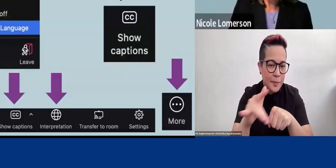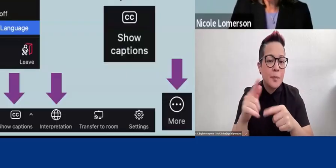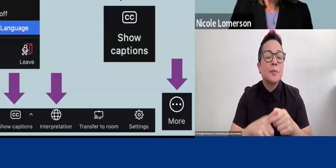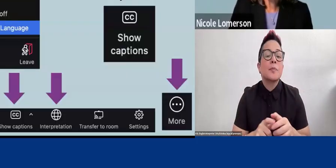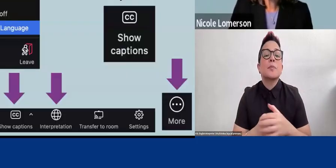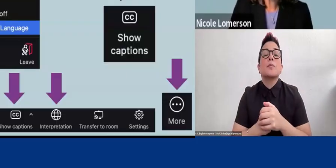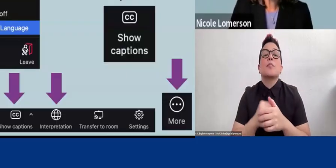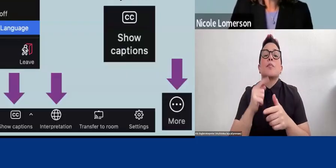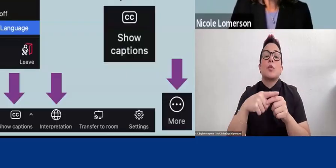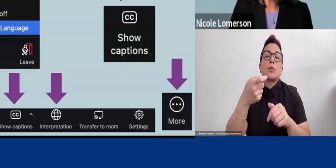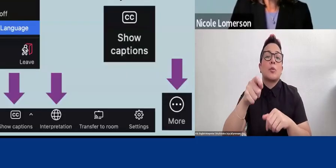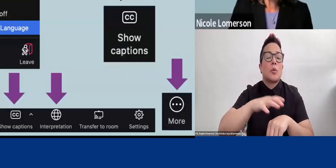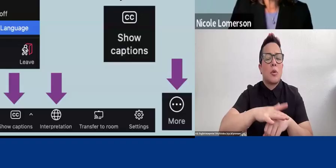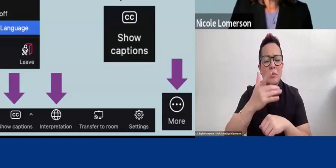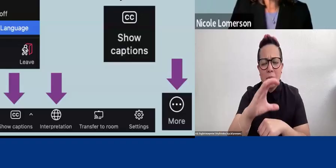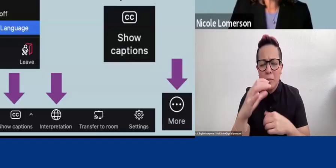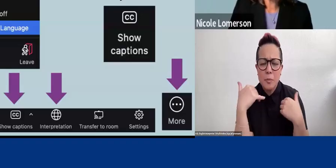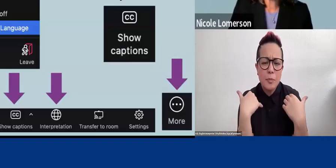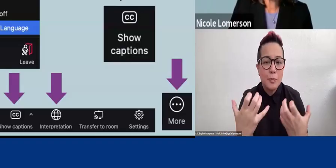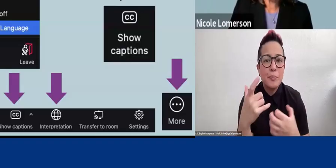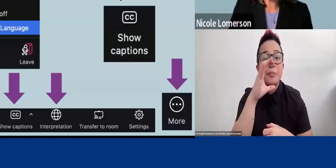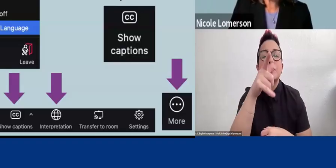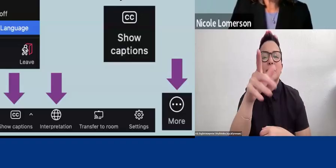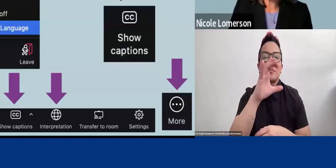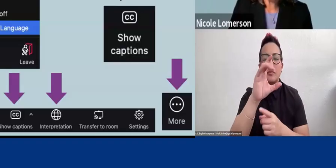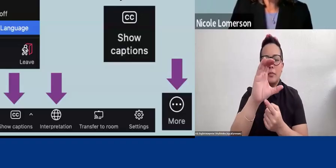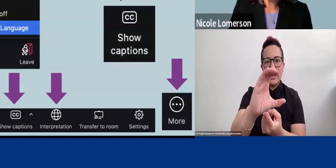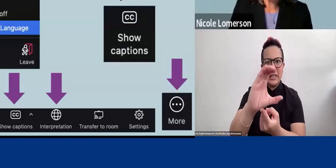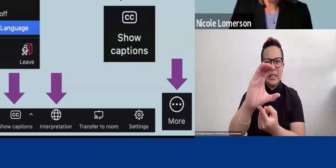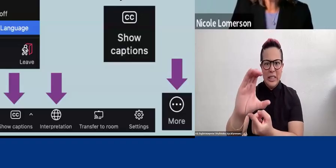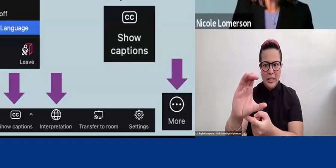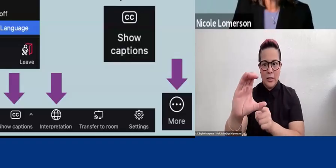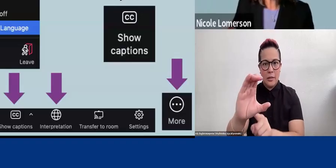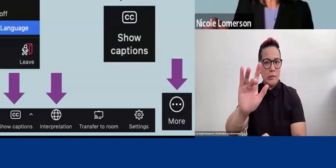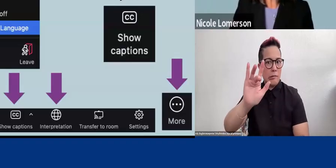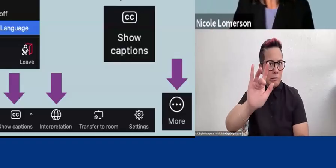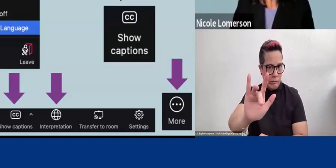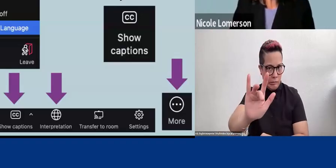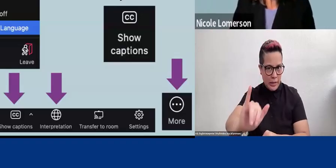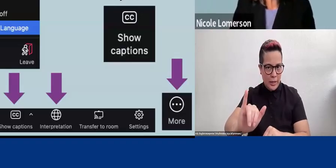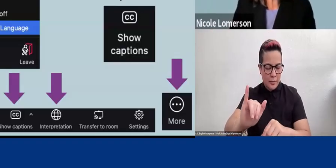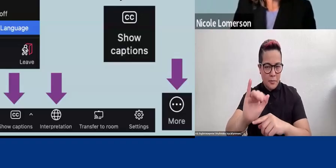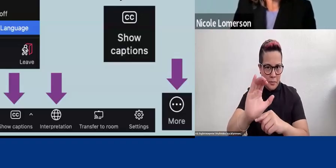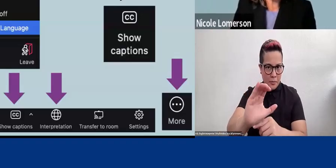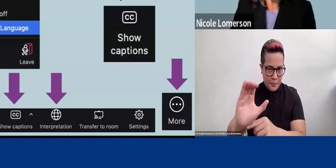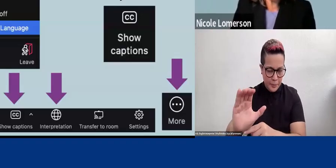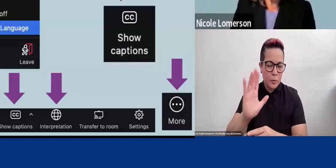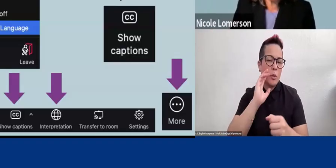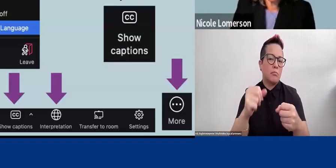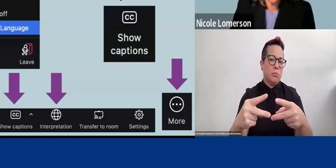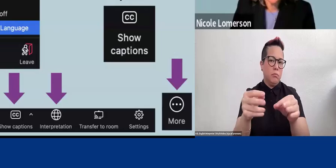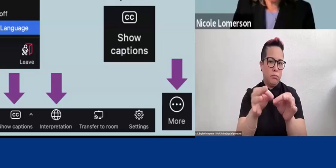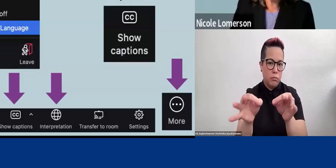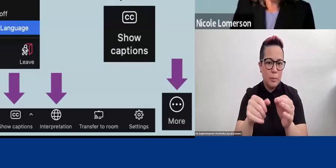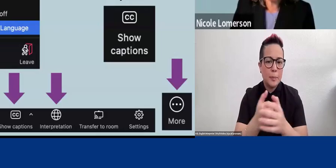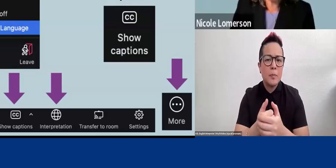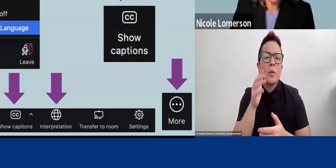on, click the CC button at the bottom of your screen. We're going to have time towards the end for you